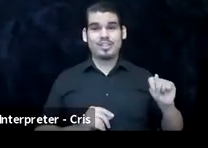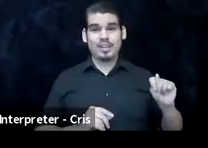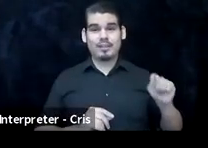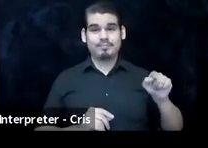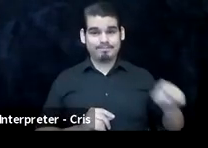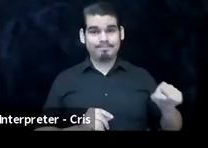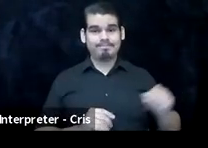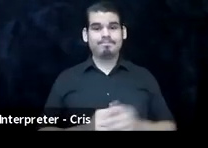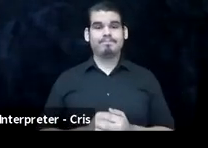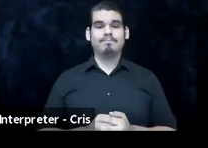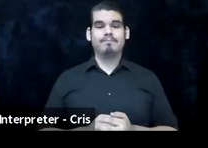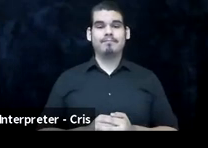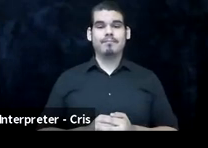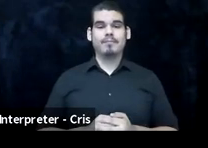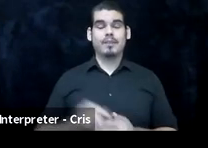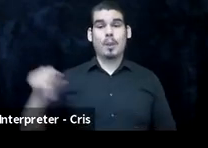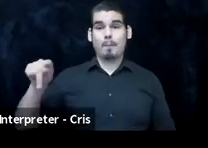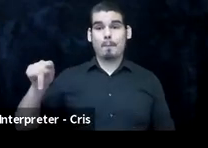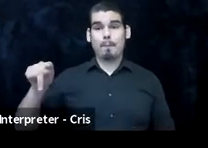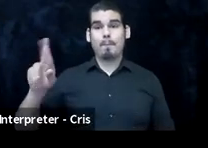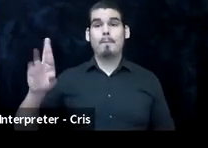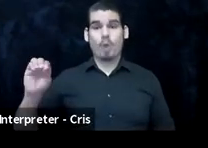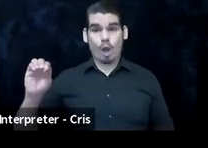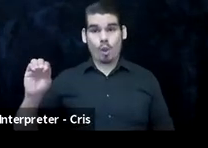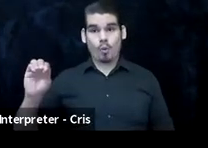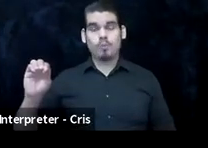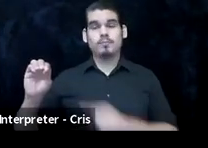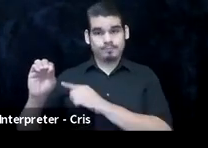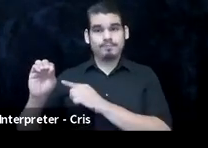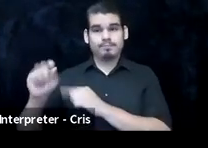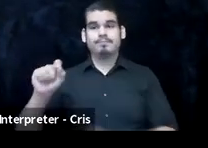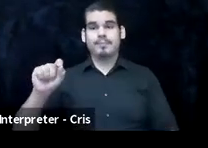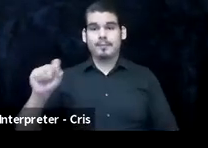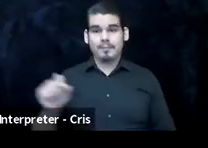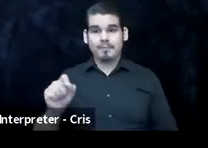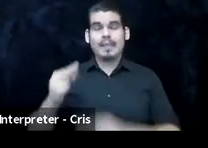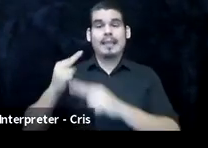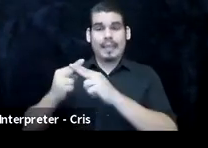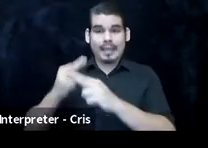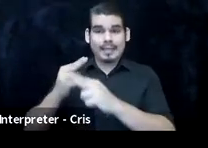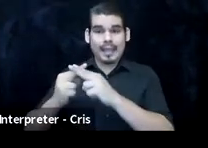Katherine Squire: In the chat he named pro so that's the position comment his name and then comma what college he's from.